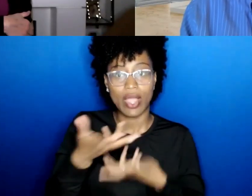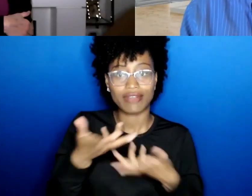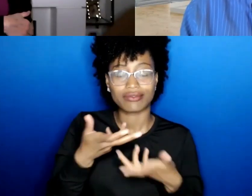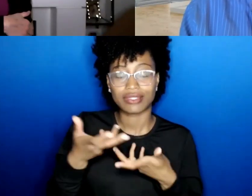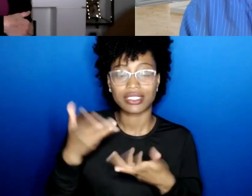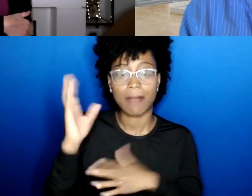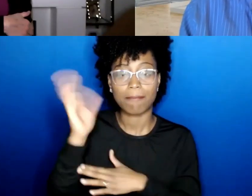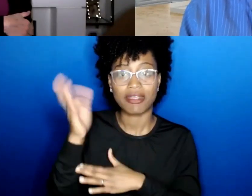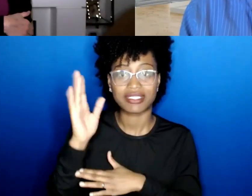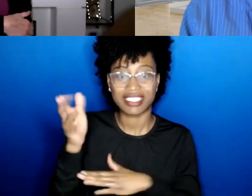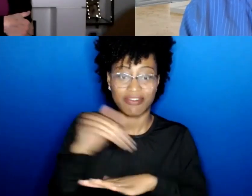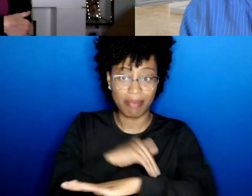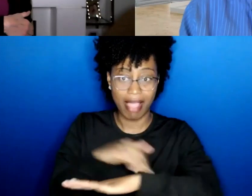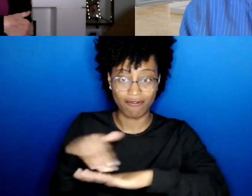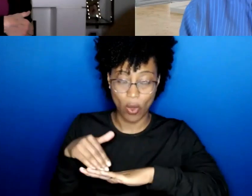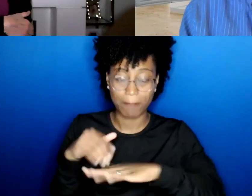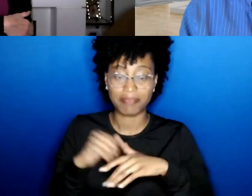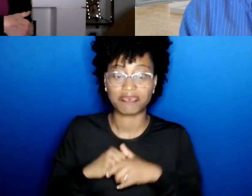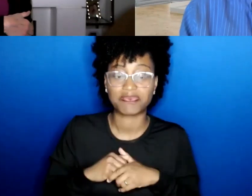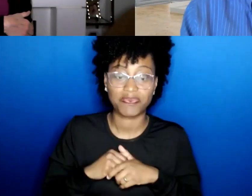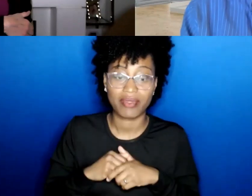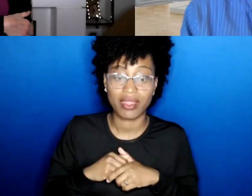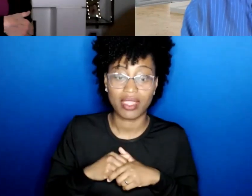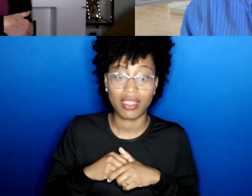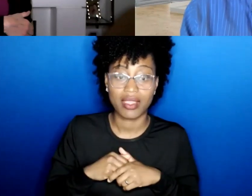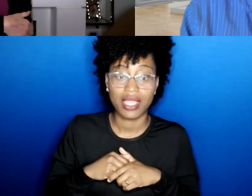platform. 06:29:55 In less than three short weeks we